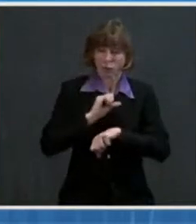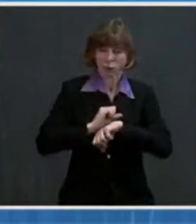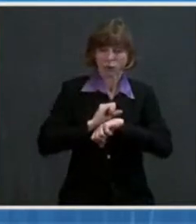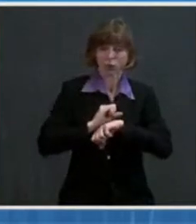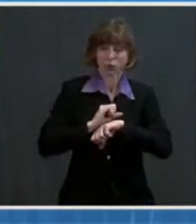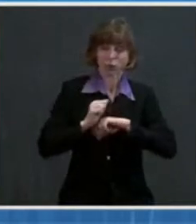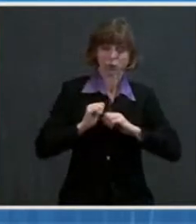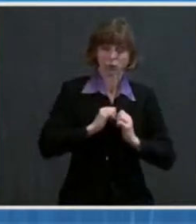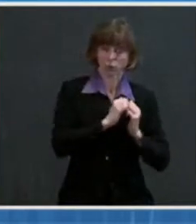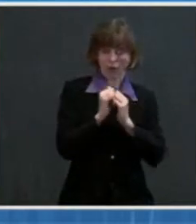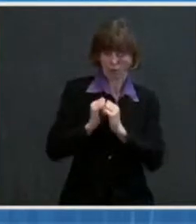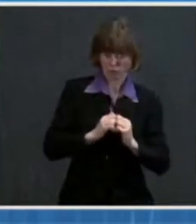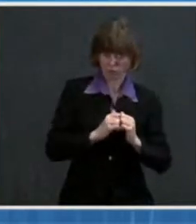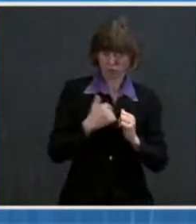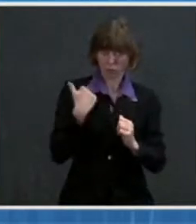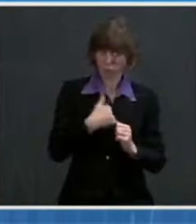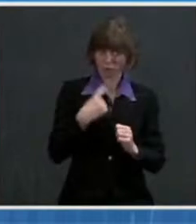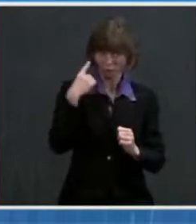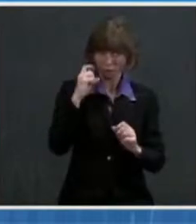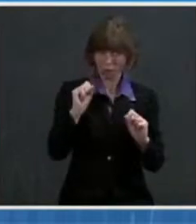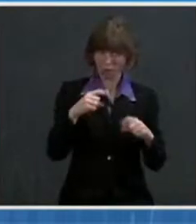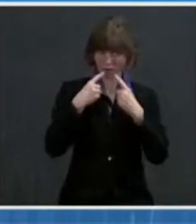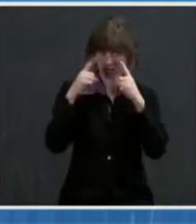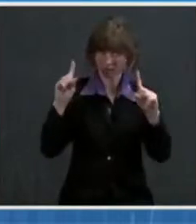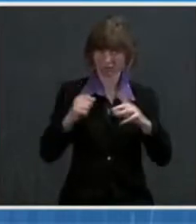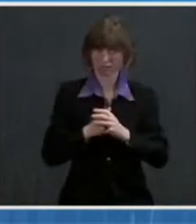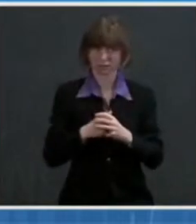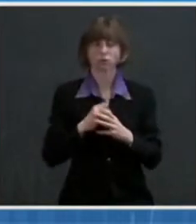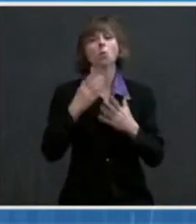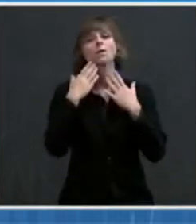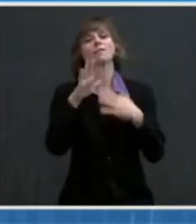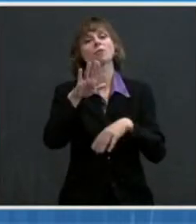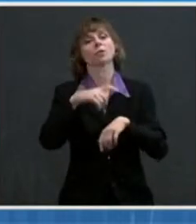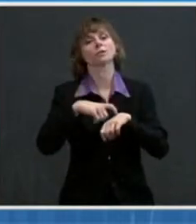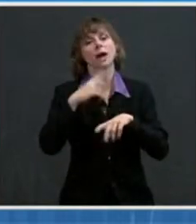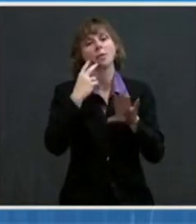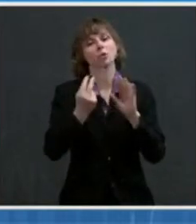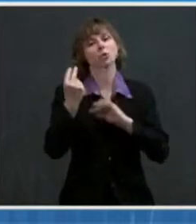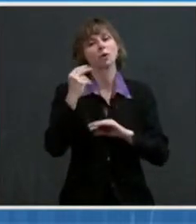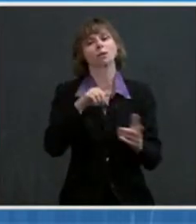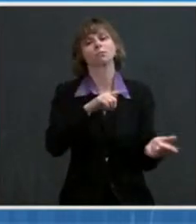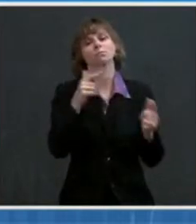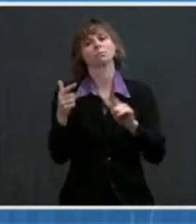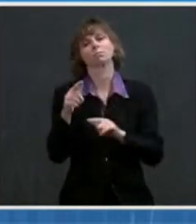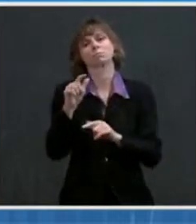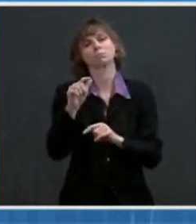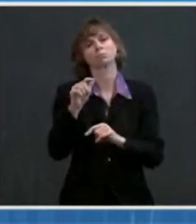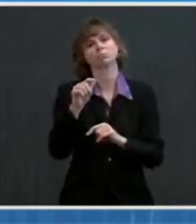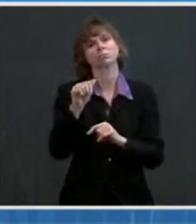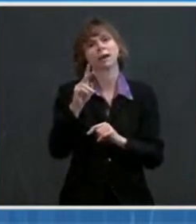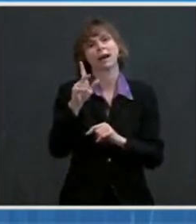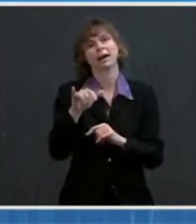HEALTHCARE SYSTEM AND WEAKEN OUR ECONOMY. BY WORKING TOGETHER WE BELIEVE WE CAN HIT THE MARK.